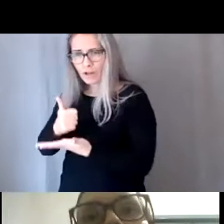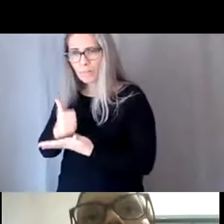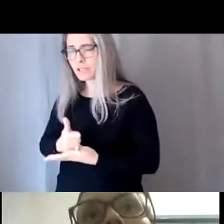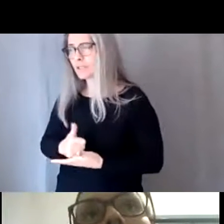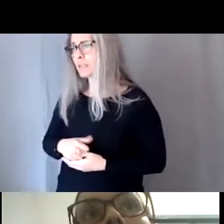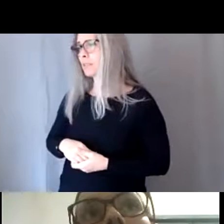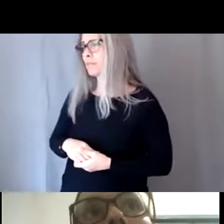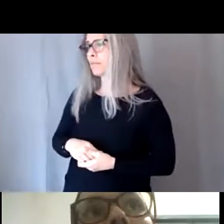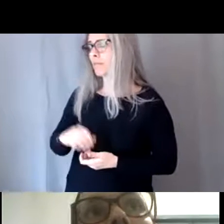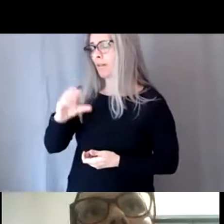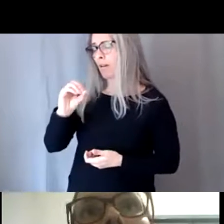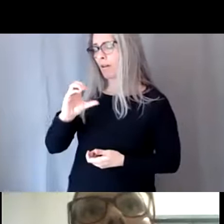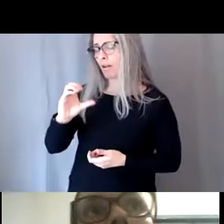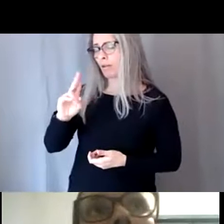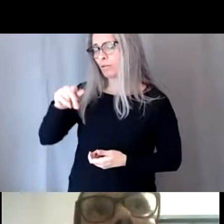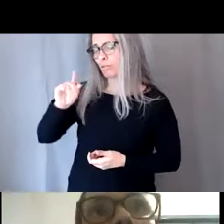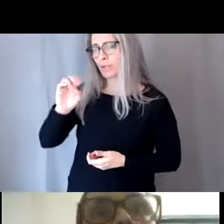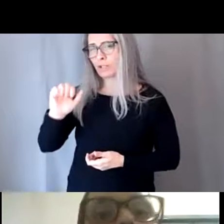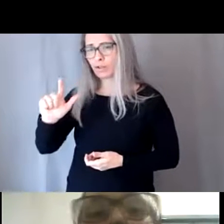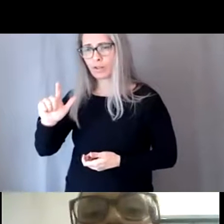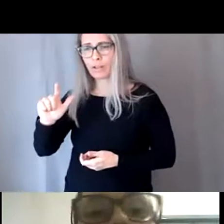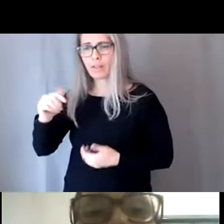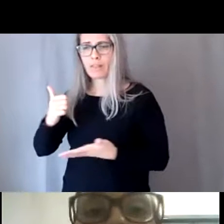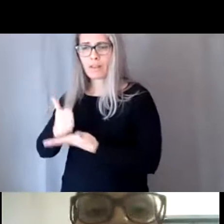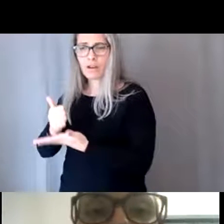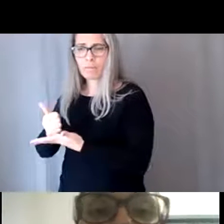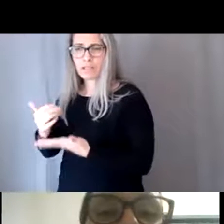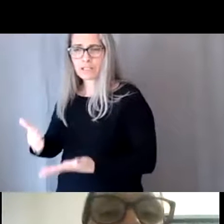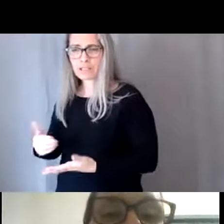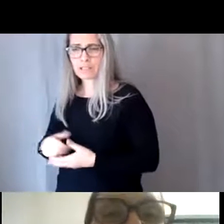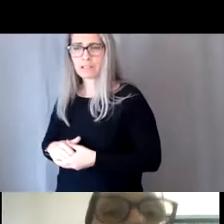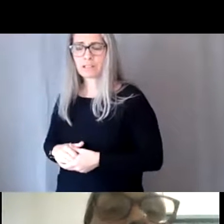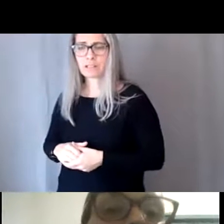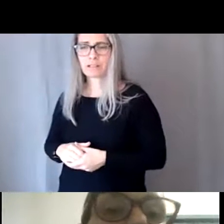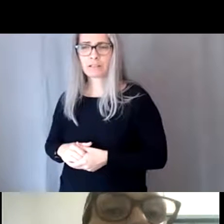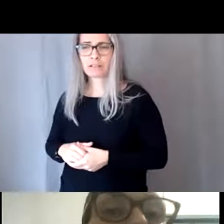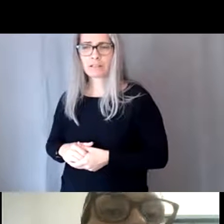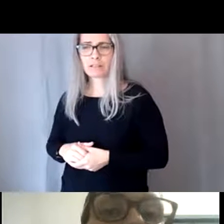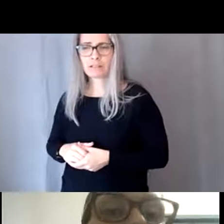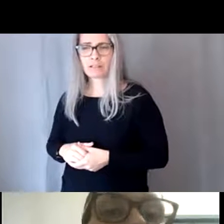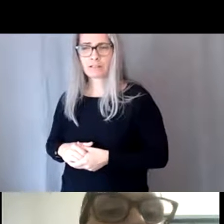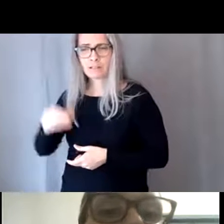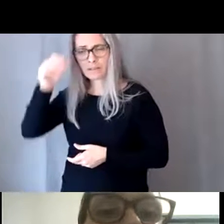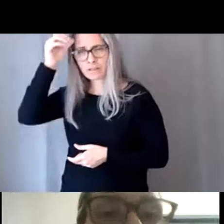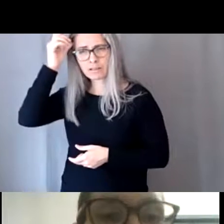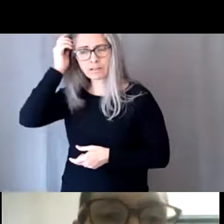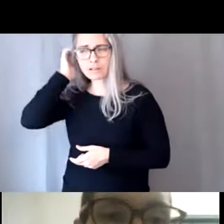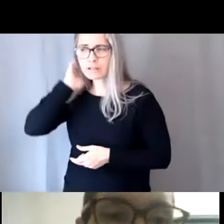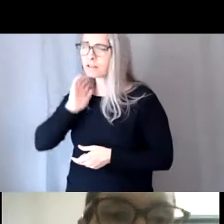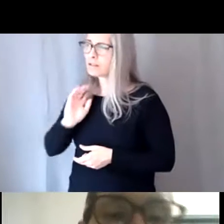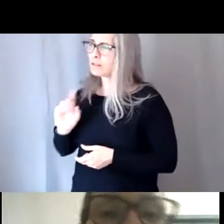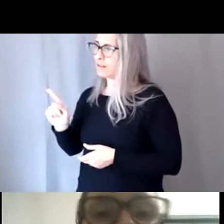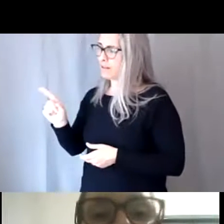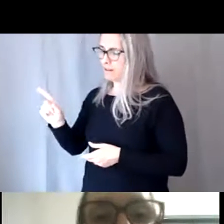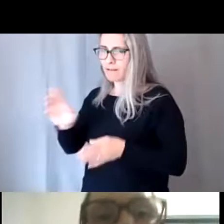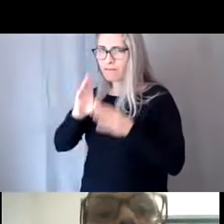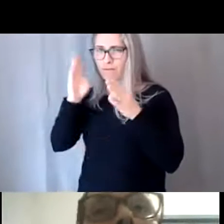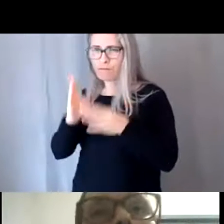during much time deal with this grammar of functioning so